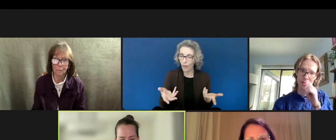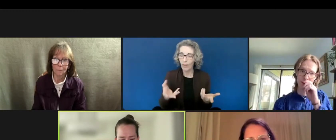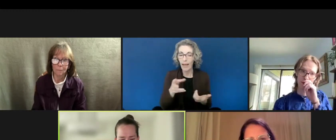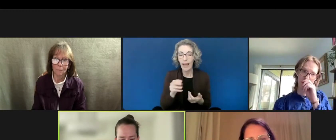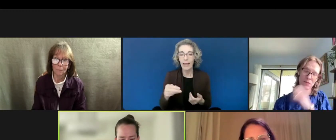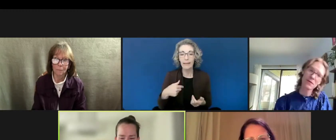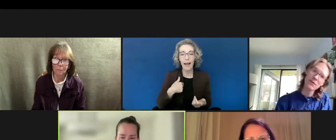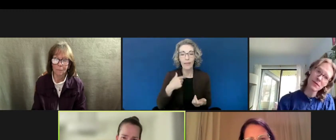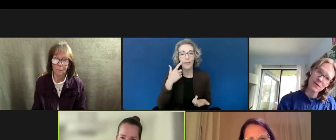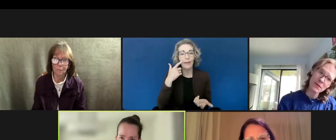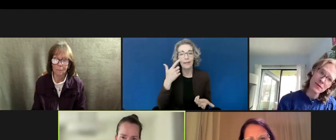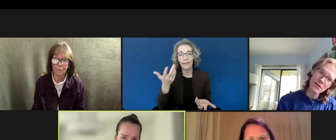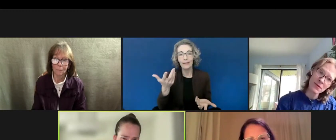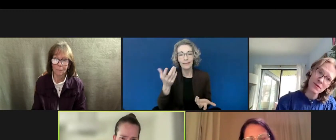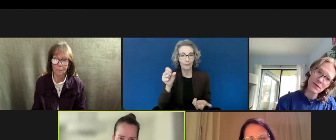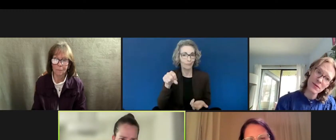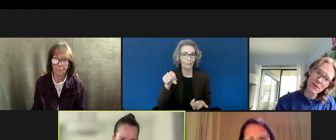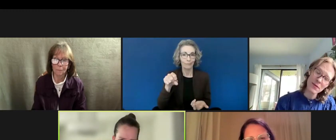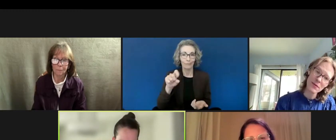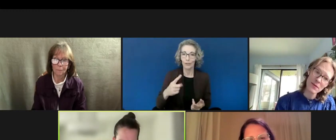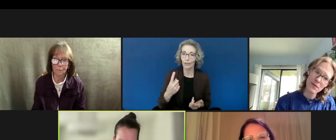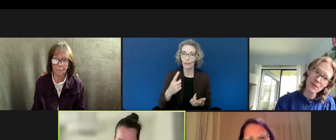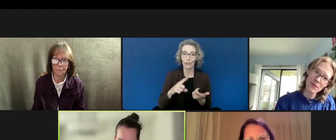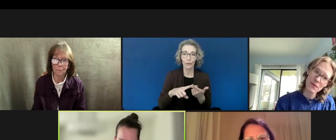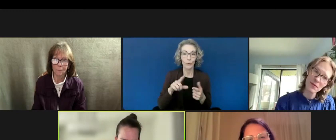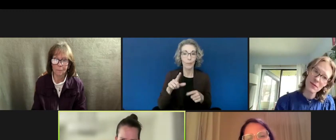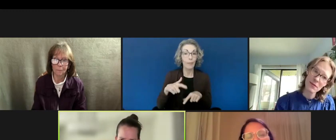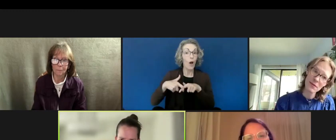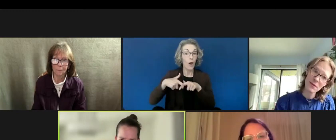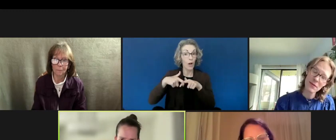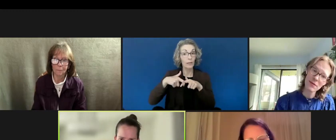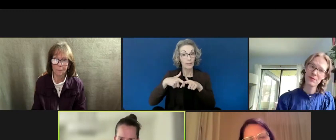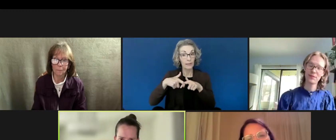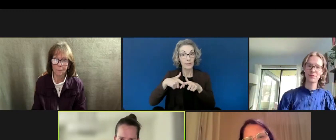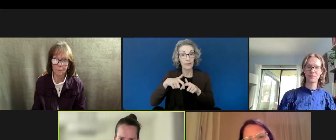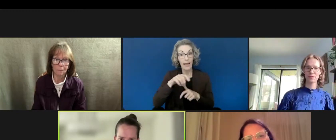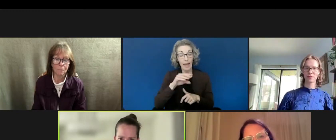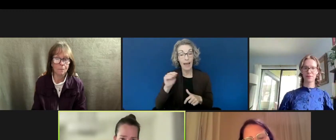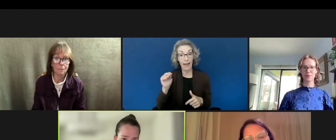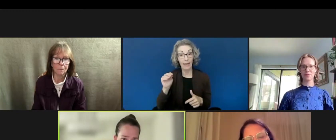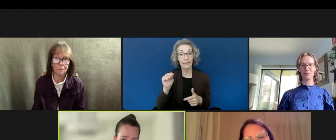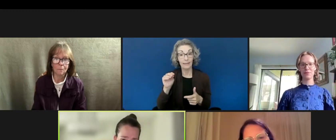And I think, yeah, so to just kinda pause and